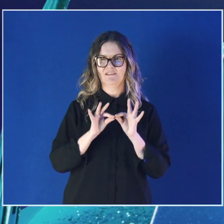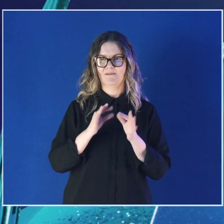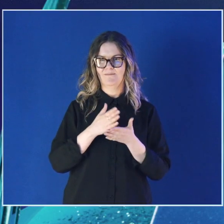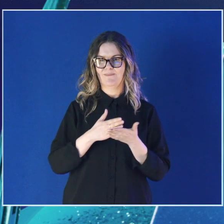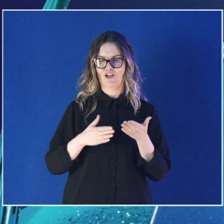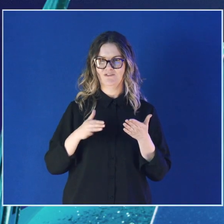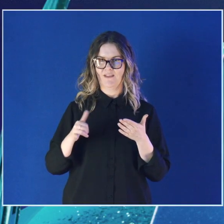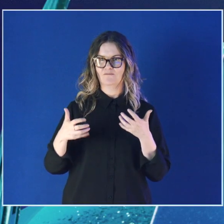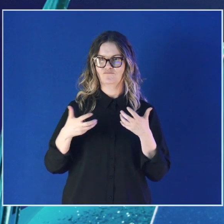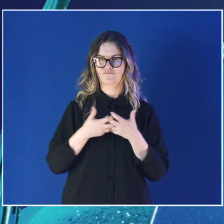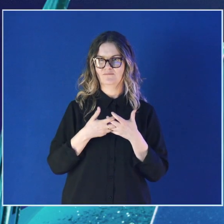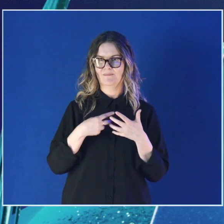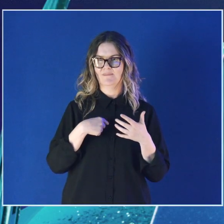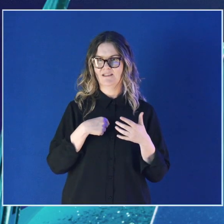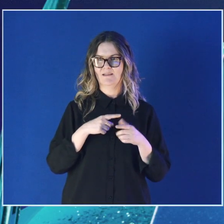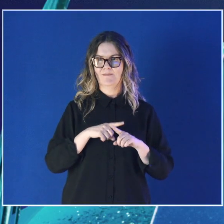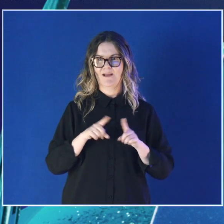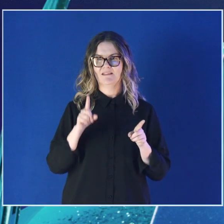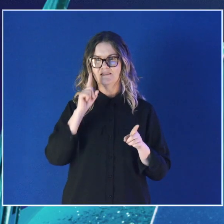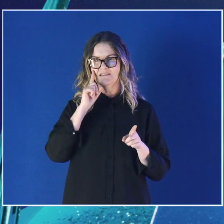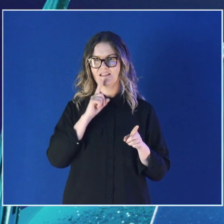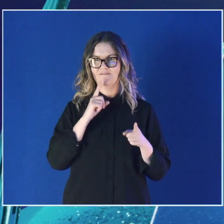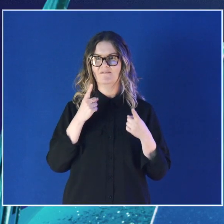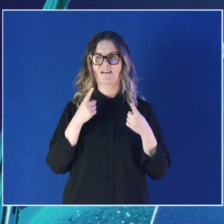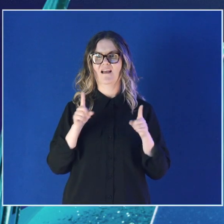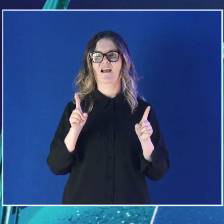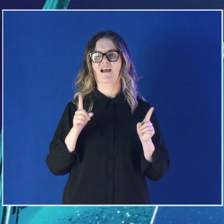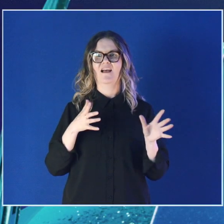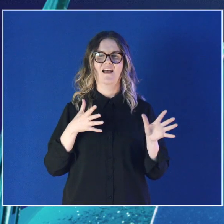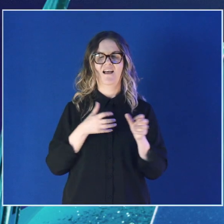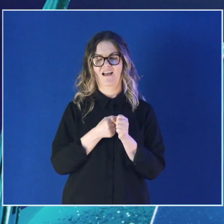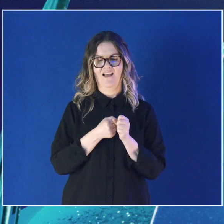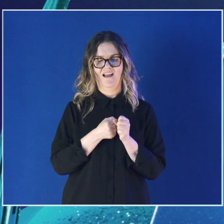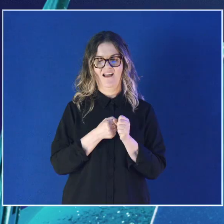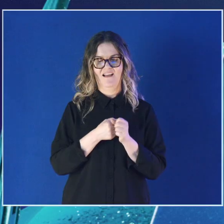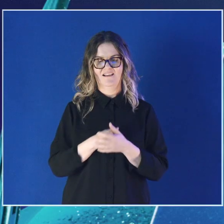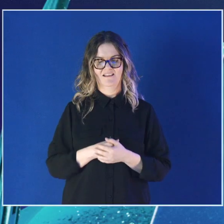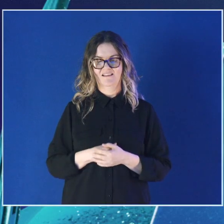It's a simple concept that is really powerful. Yeah, Chris,